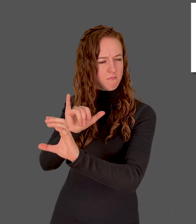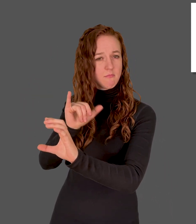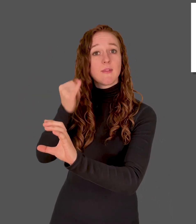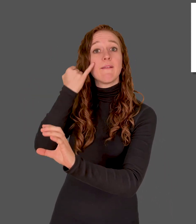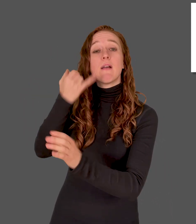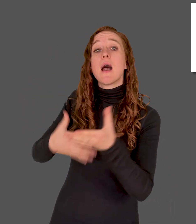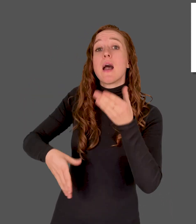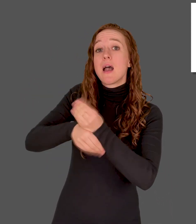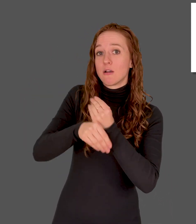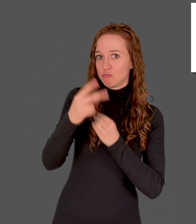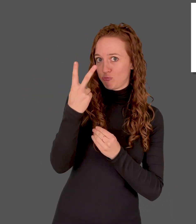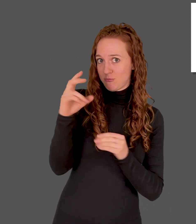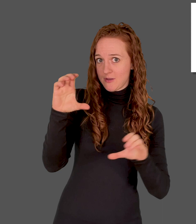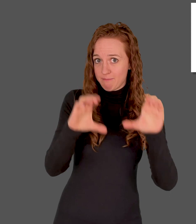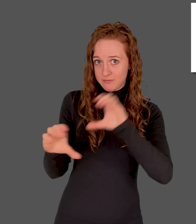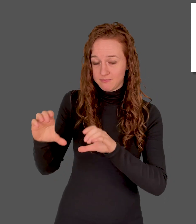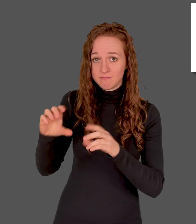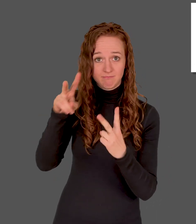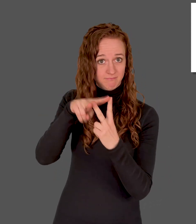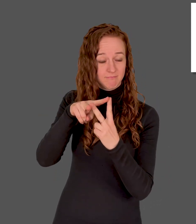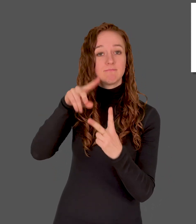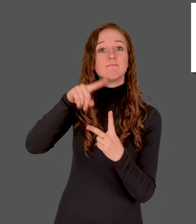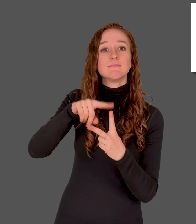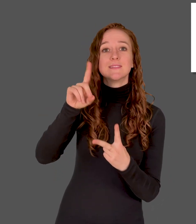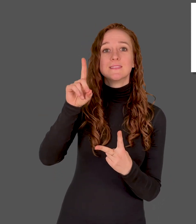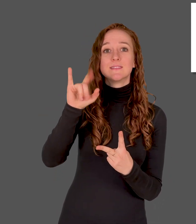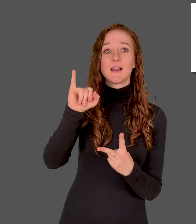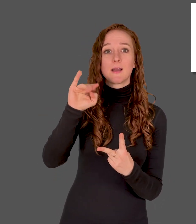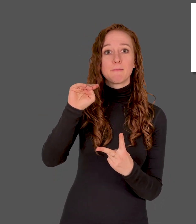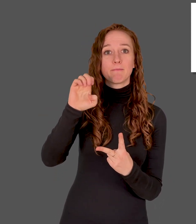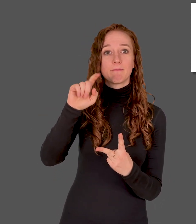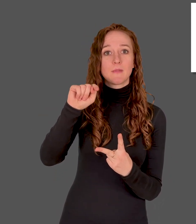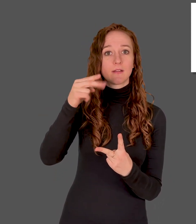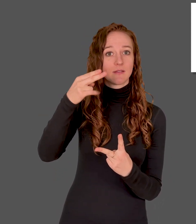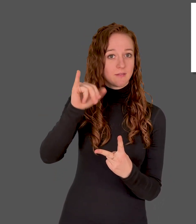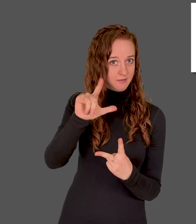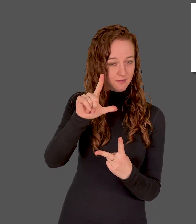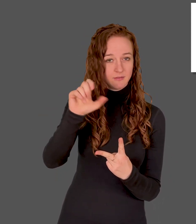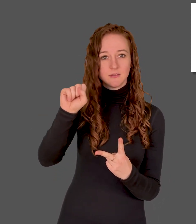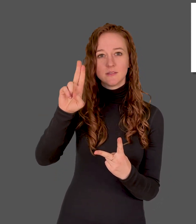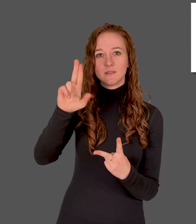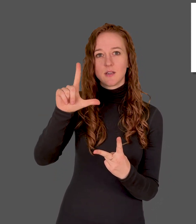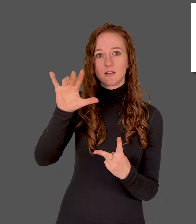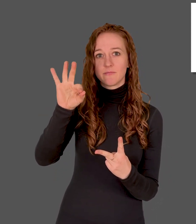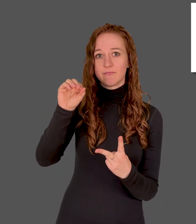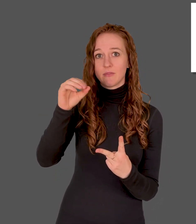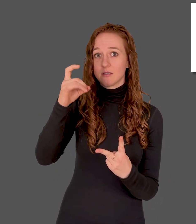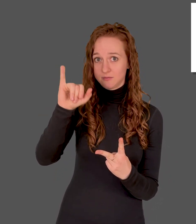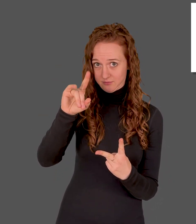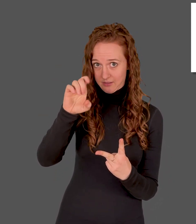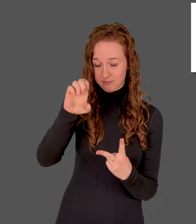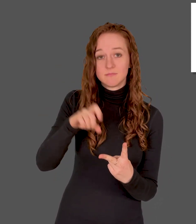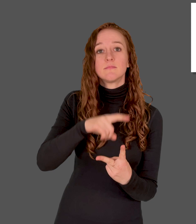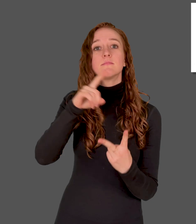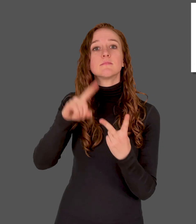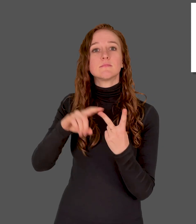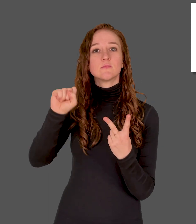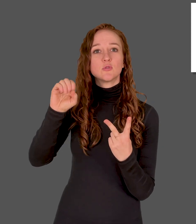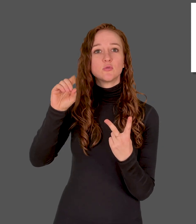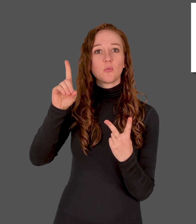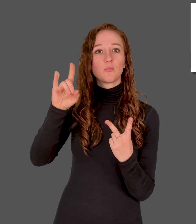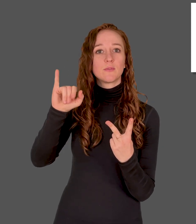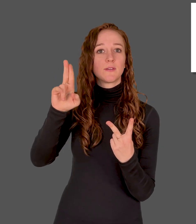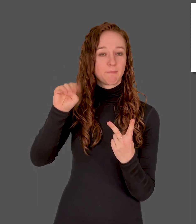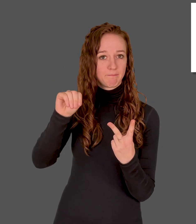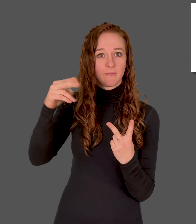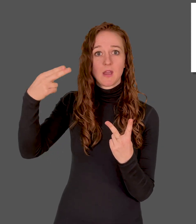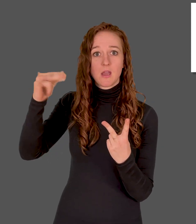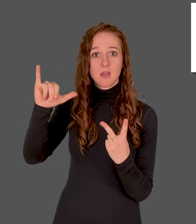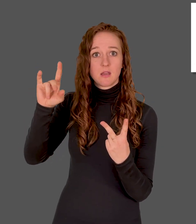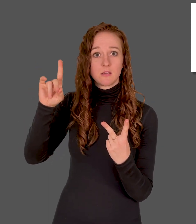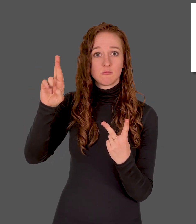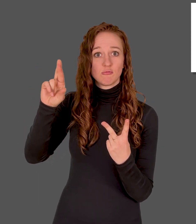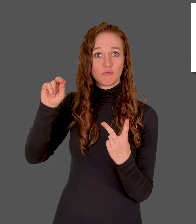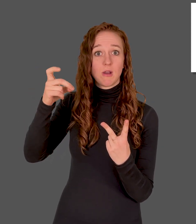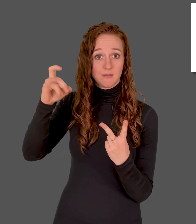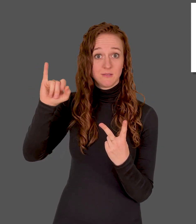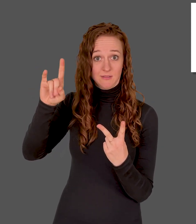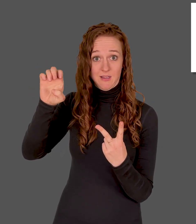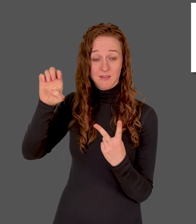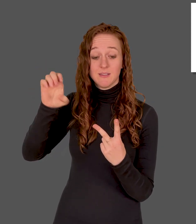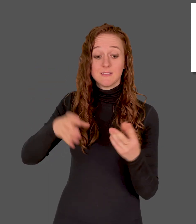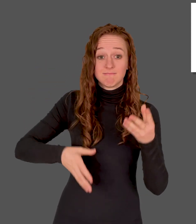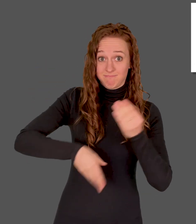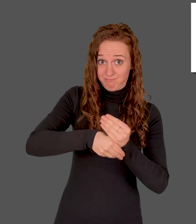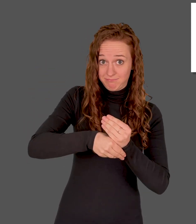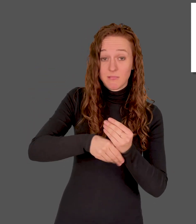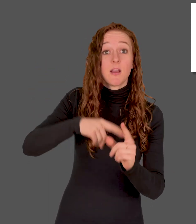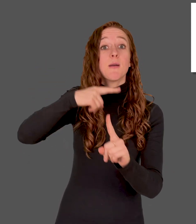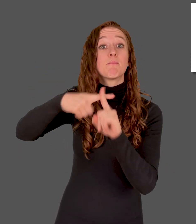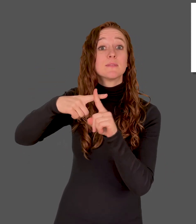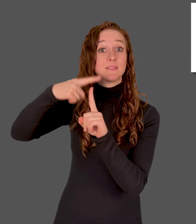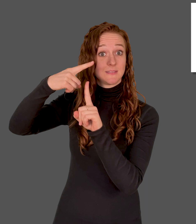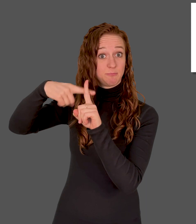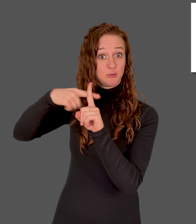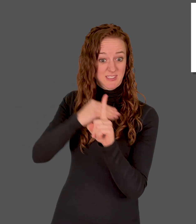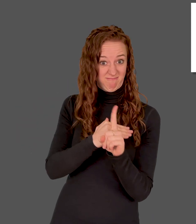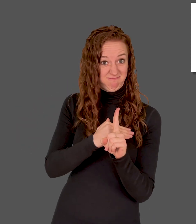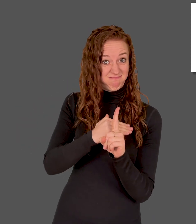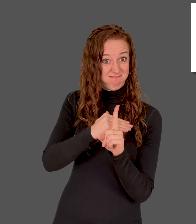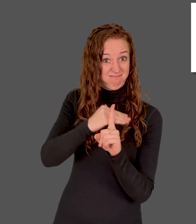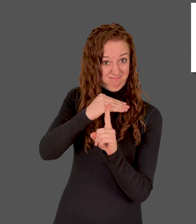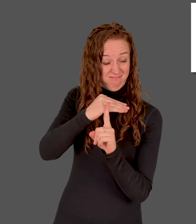The researchers targeted this head group by heating the PFAS in dimethyl sulfoxide with sodium hydroxide.